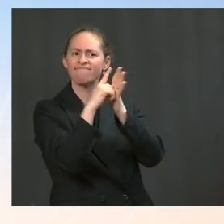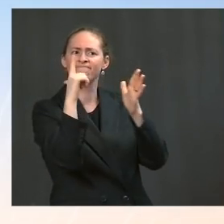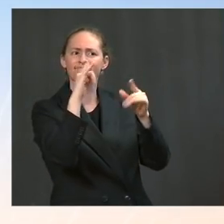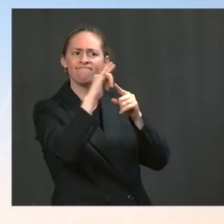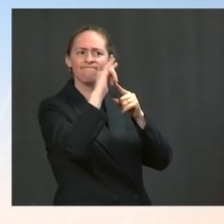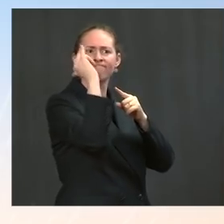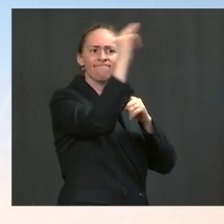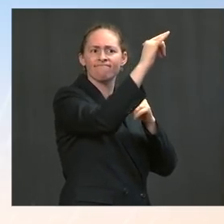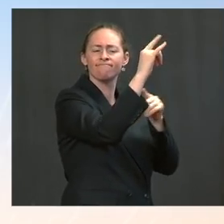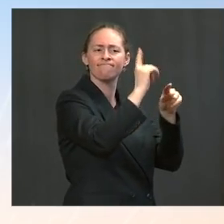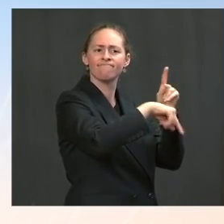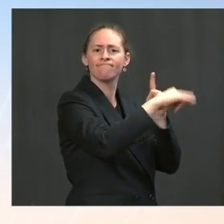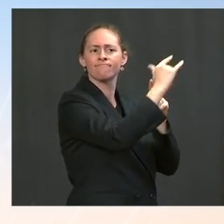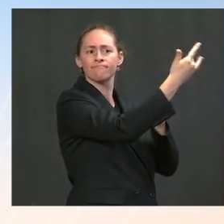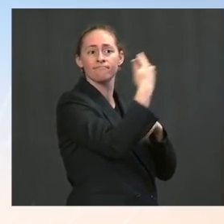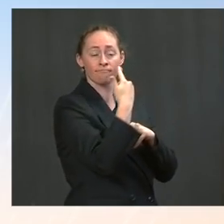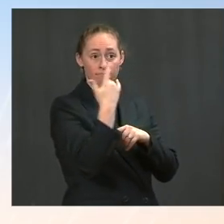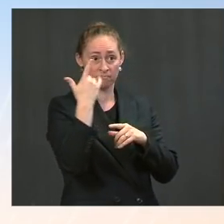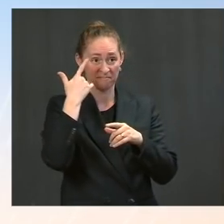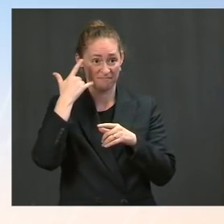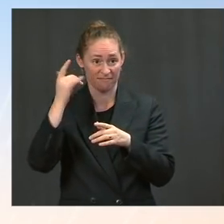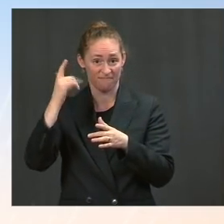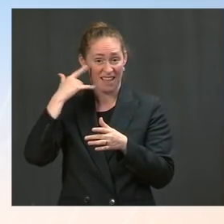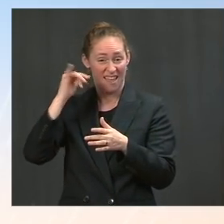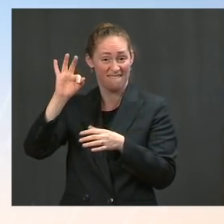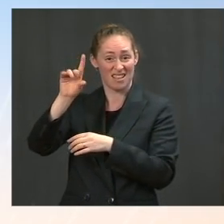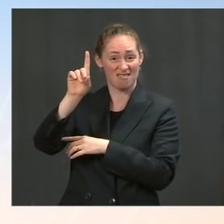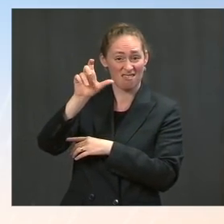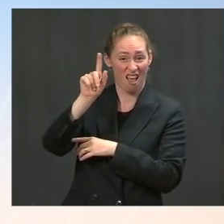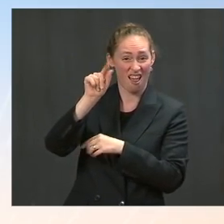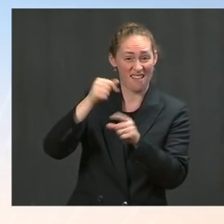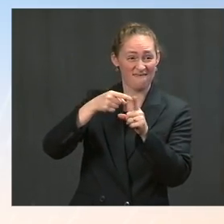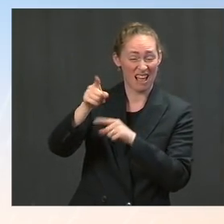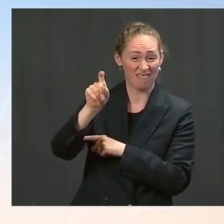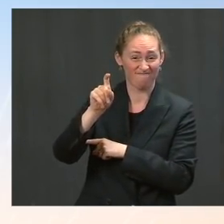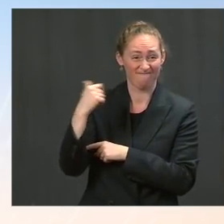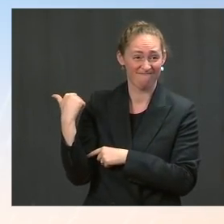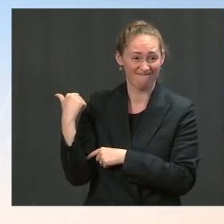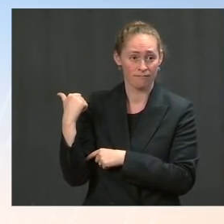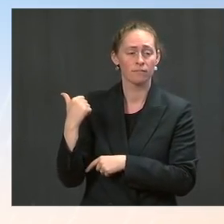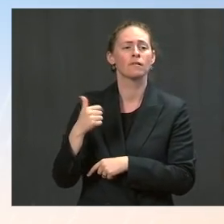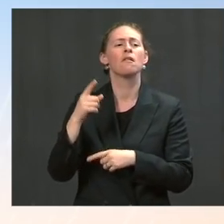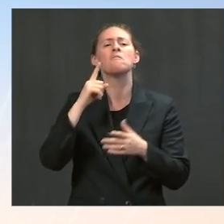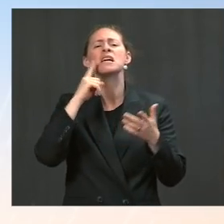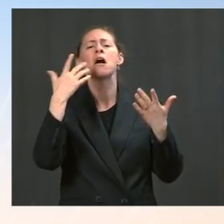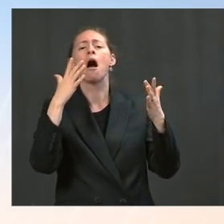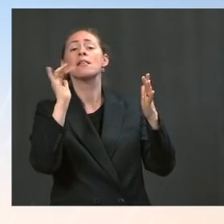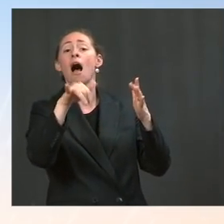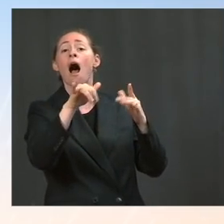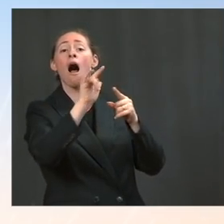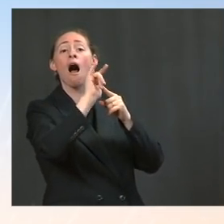Ms. Psaki: Well, as it relates to the travel ban, we certainly know we've made important progress in the pandemic.